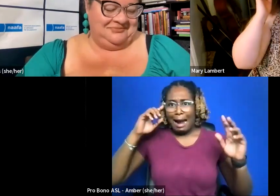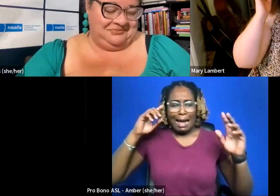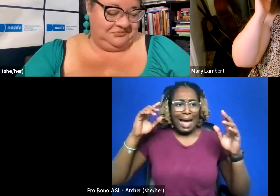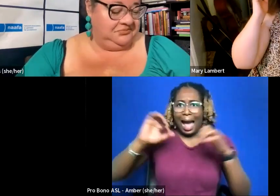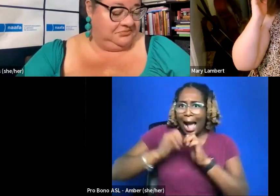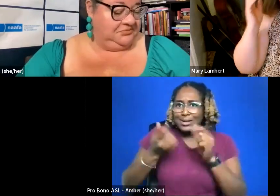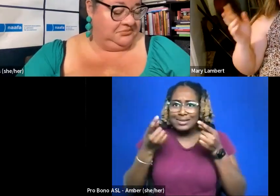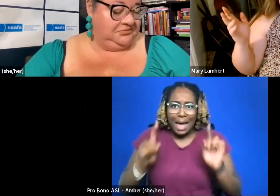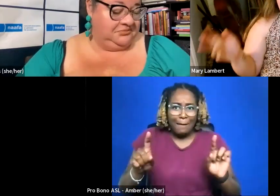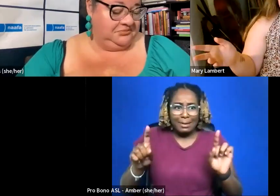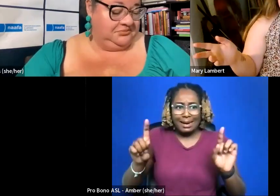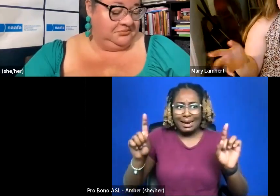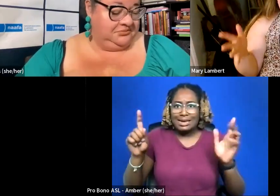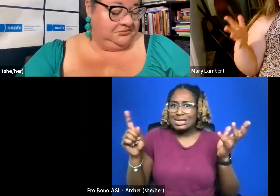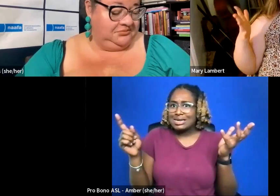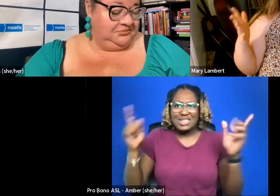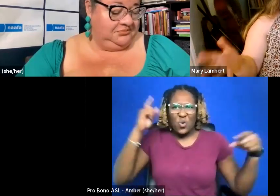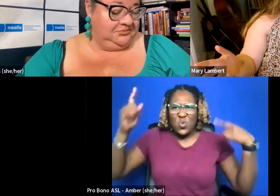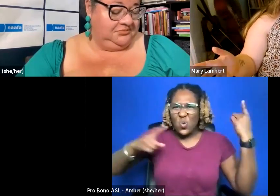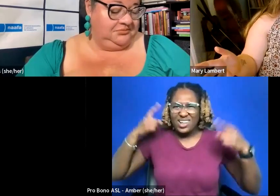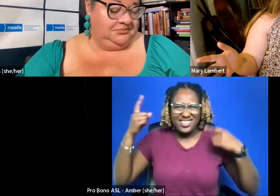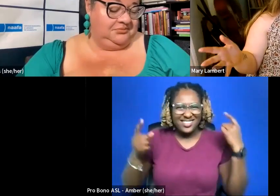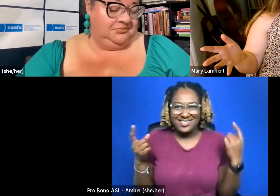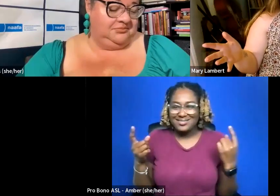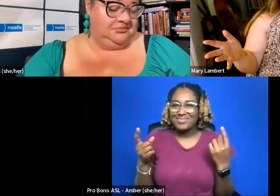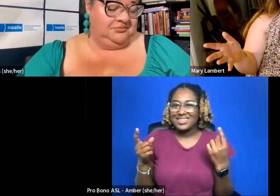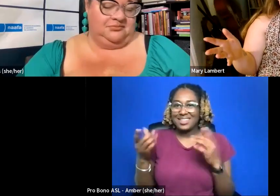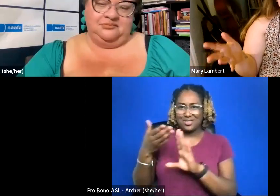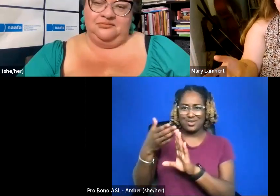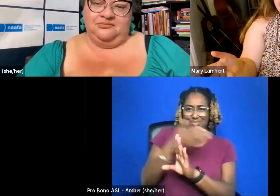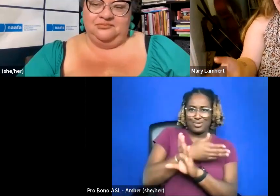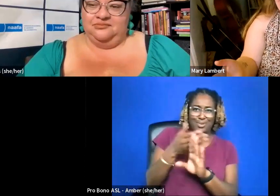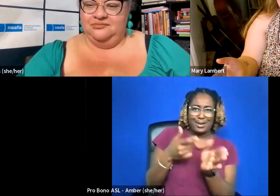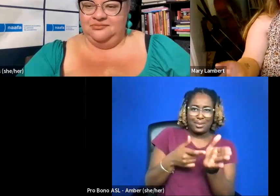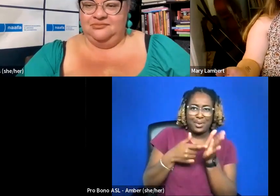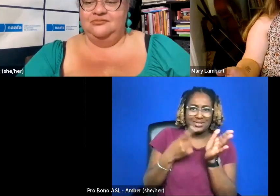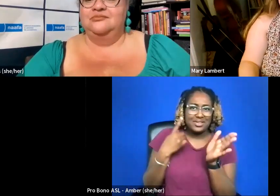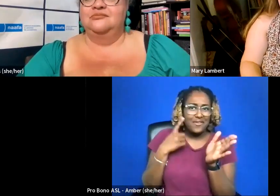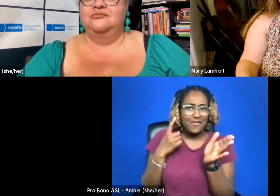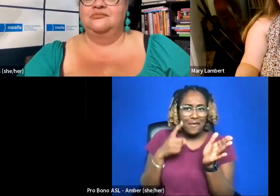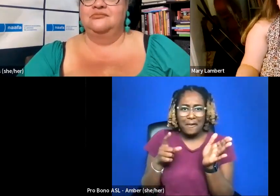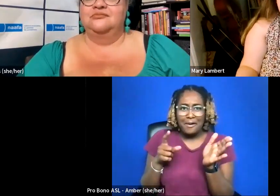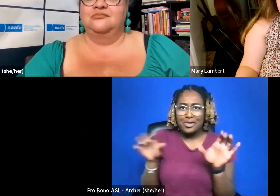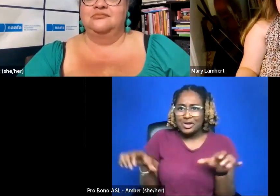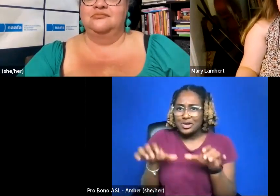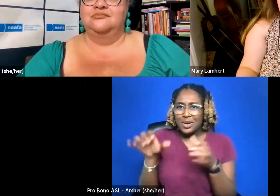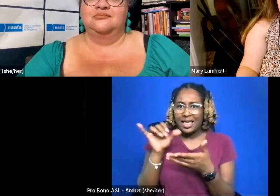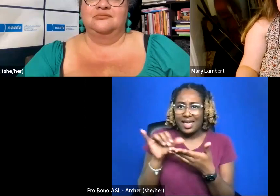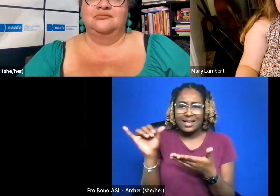man? This is so wild. I was like, the prerequisite of like, you know, doing this is like bartending for two years.